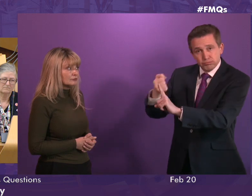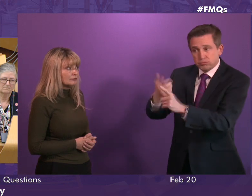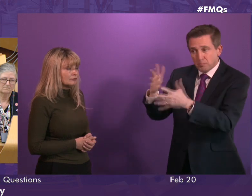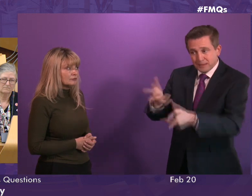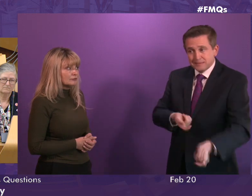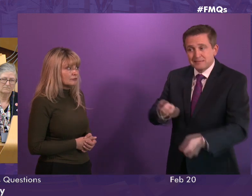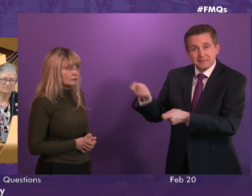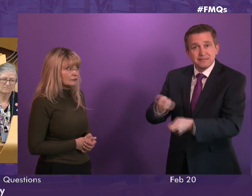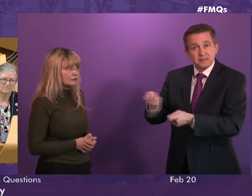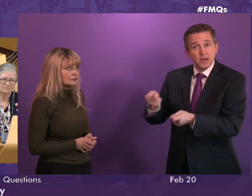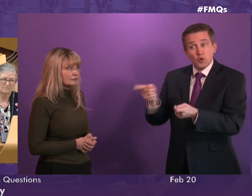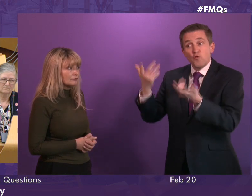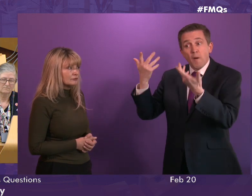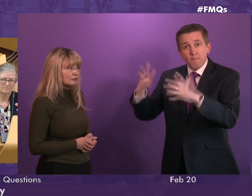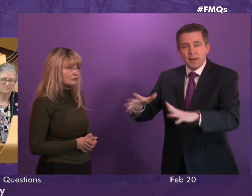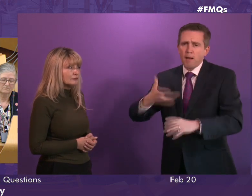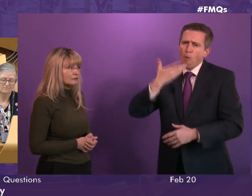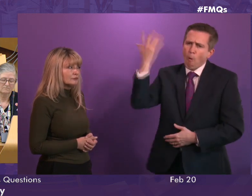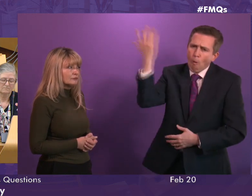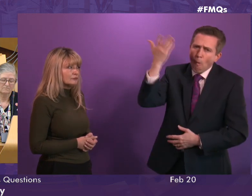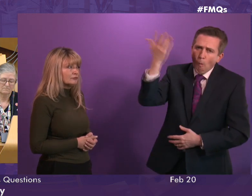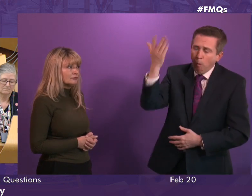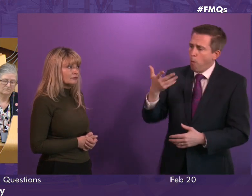words and platitudes, but when are we going to get action?